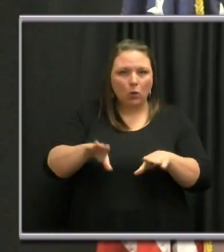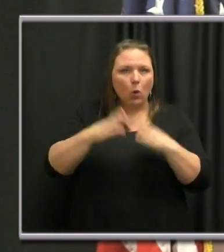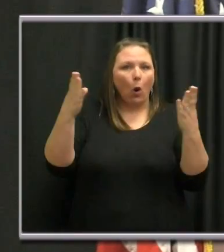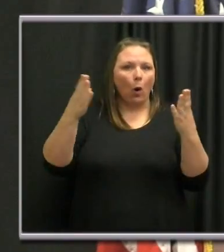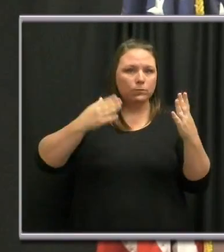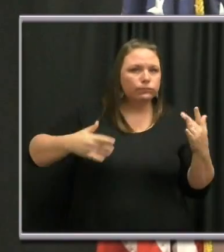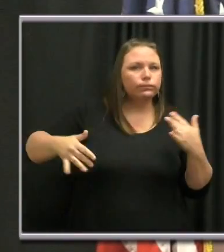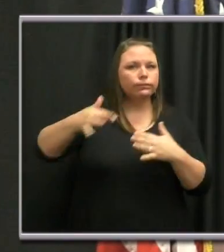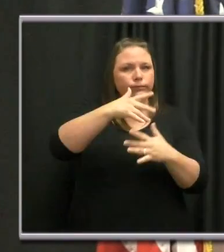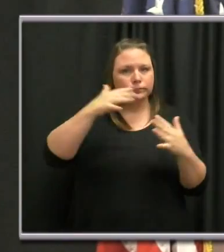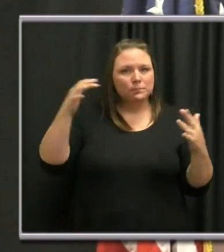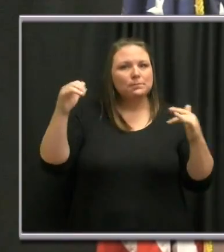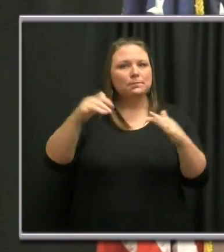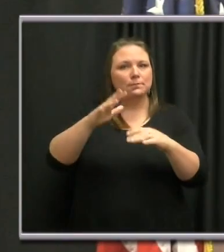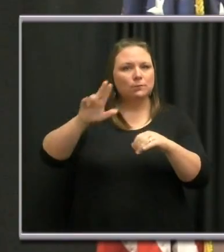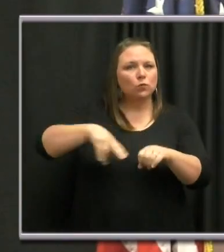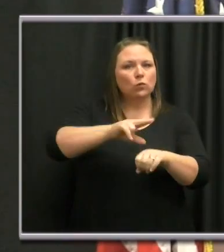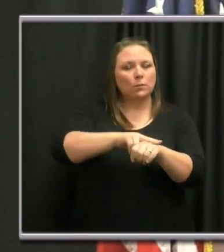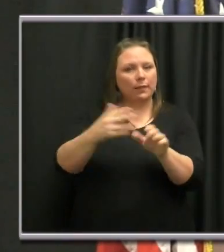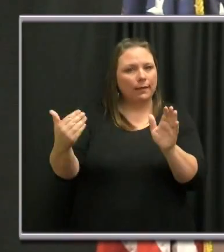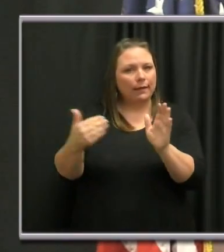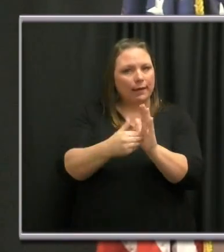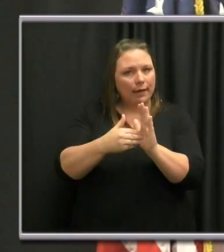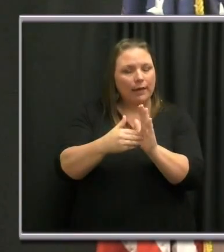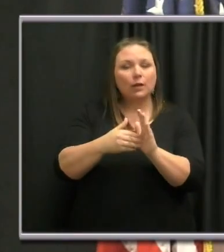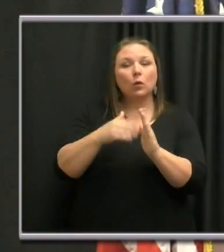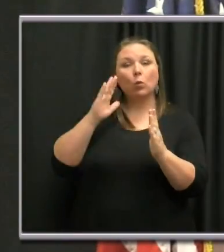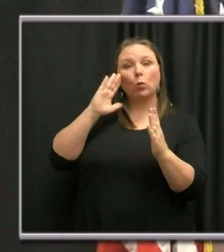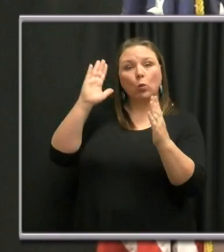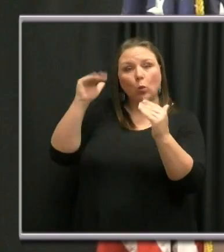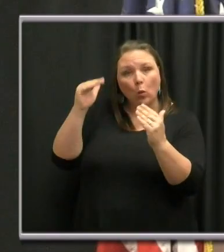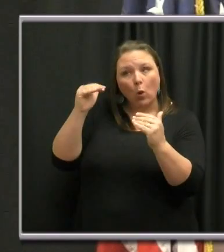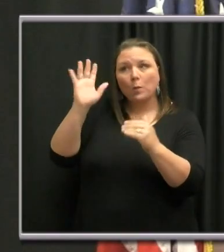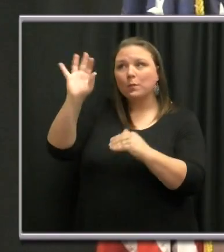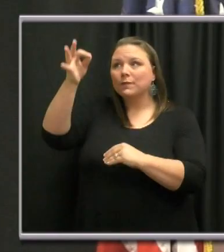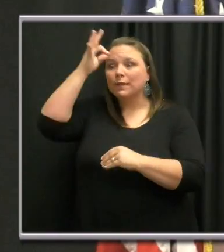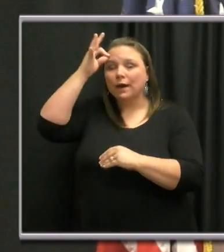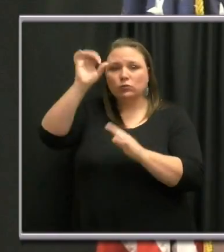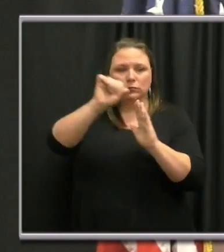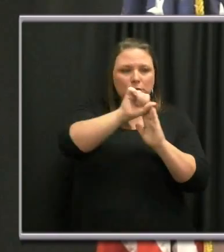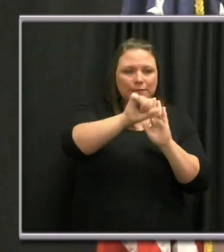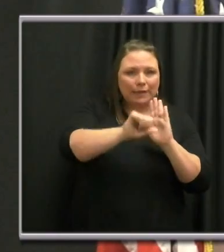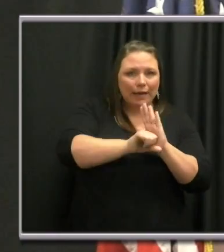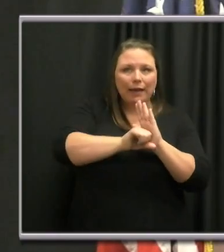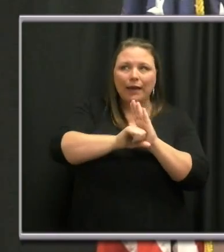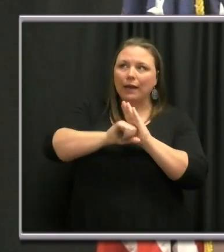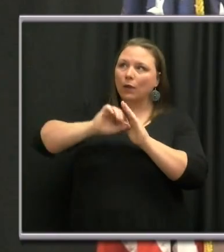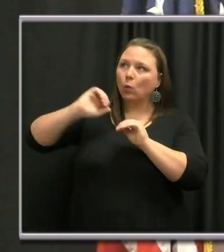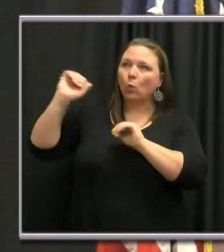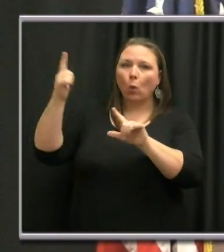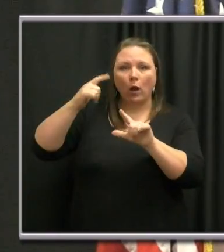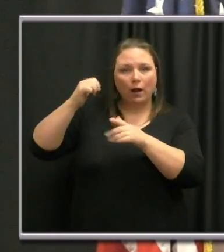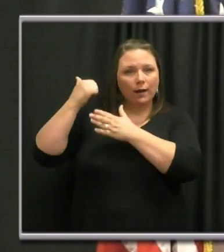BE ABLE TO OPEN- OPEN ARCTIC SOCIETY IN COMMUNITIES BACK-